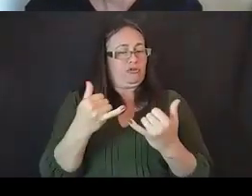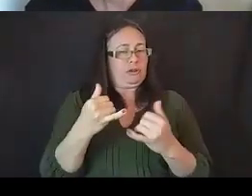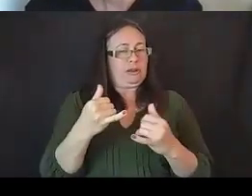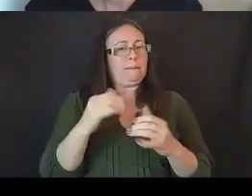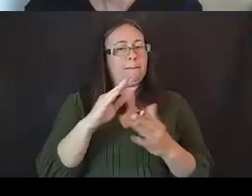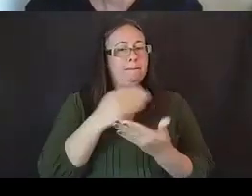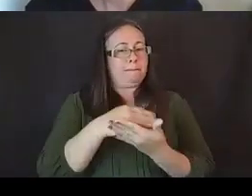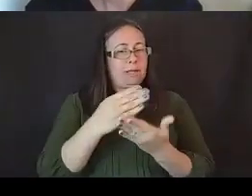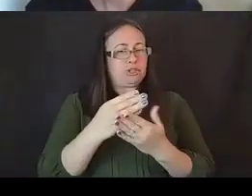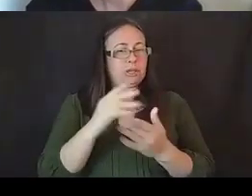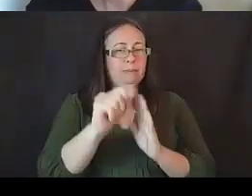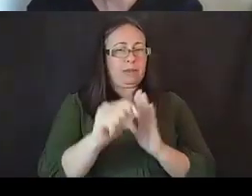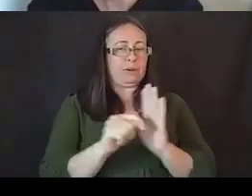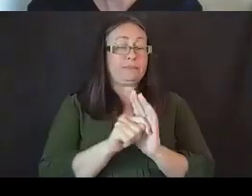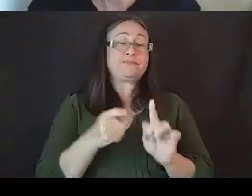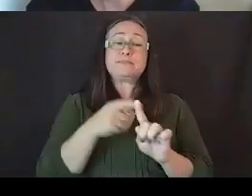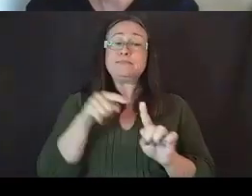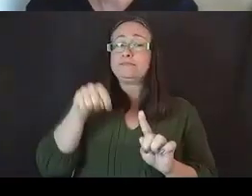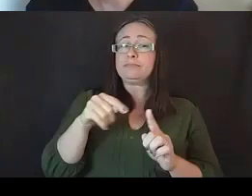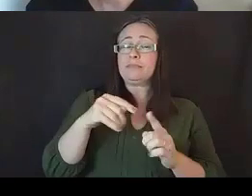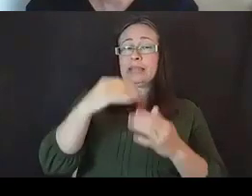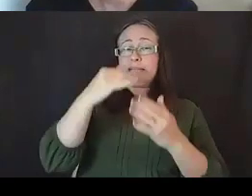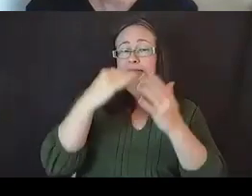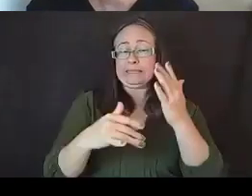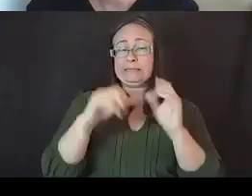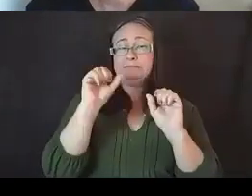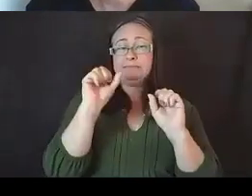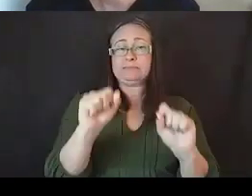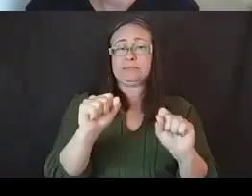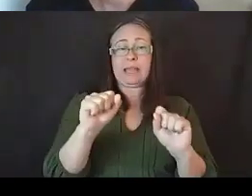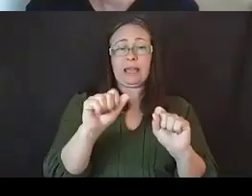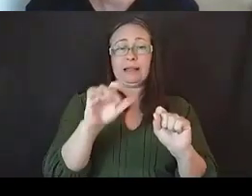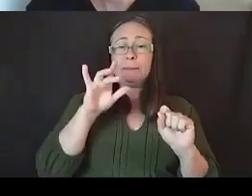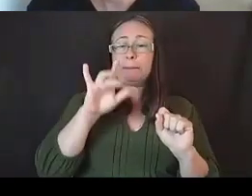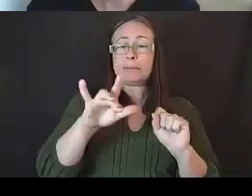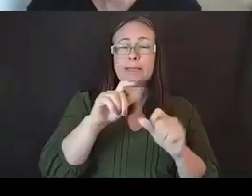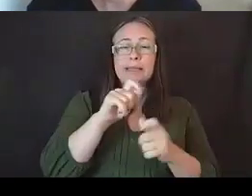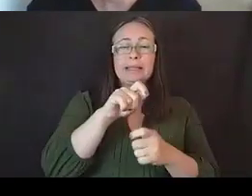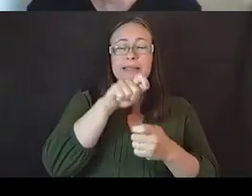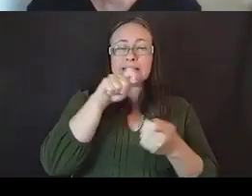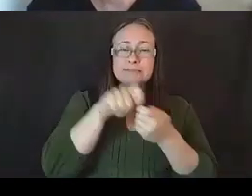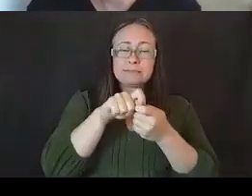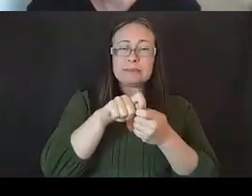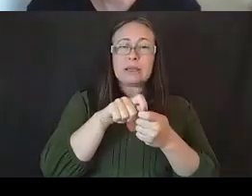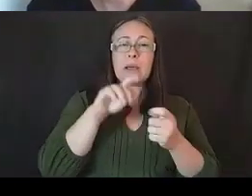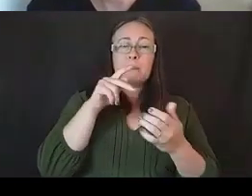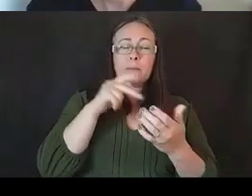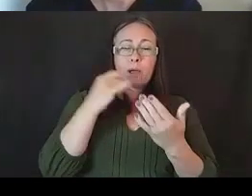And from this list, you can click on an individual project of interest and then take a look